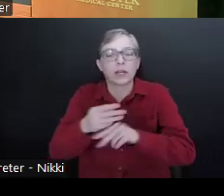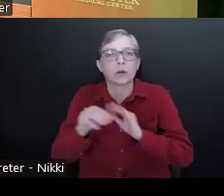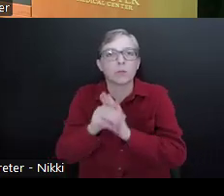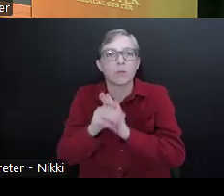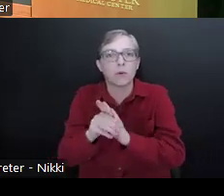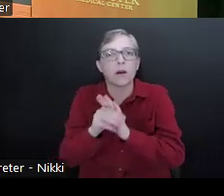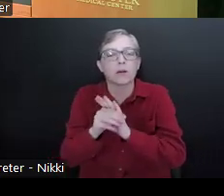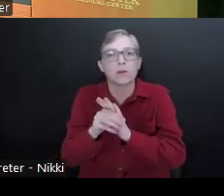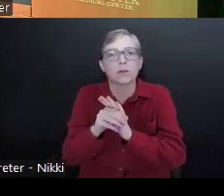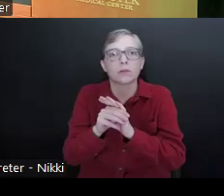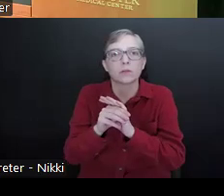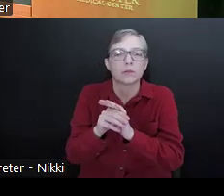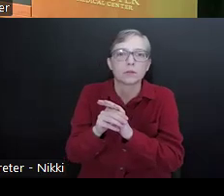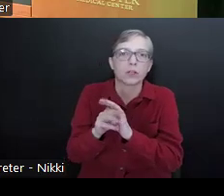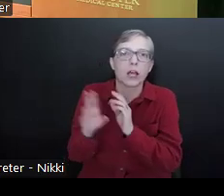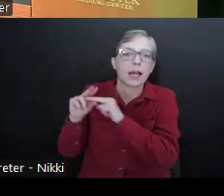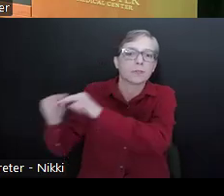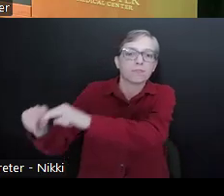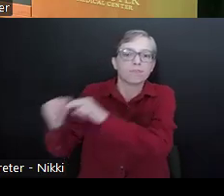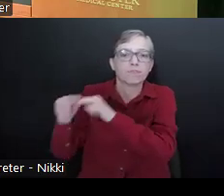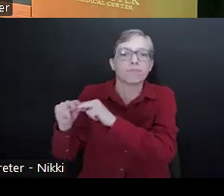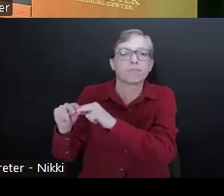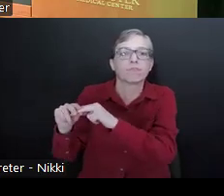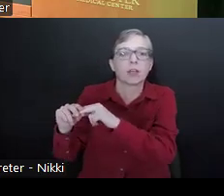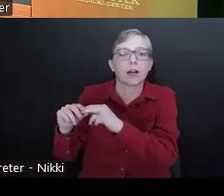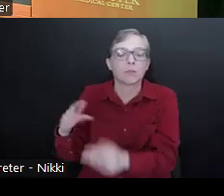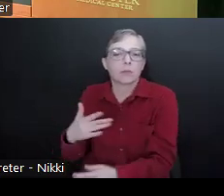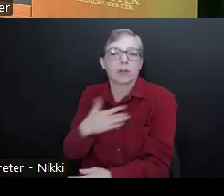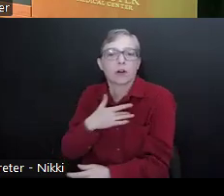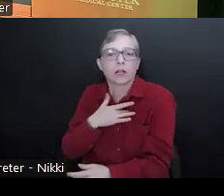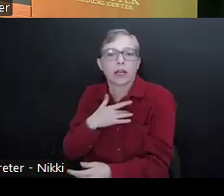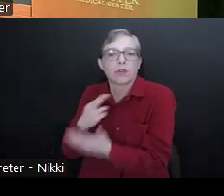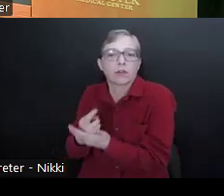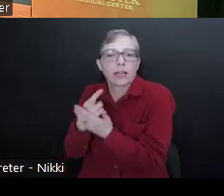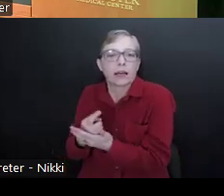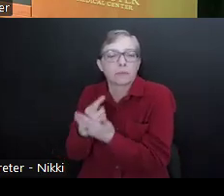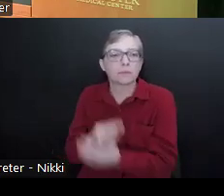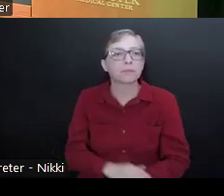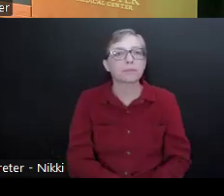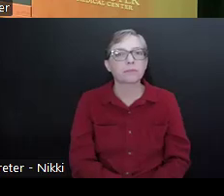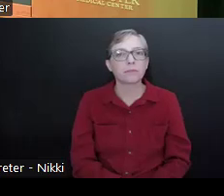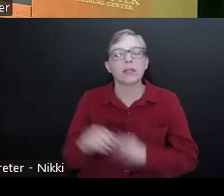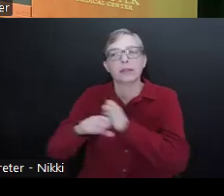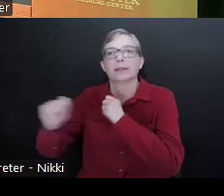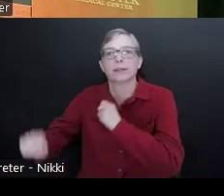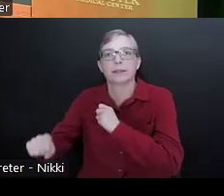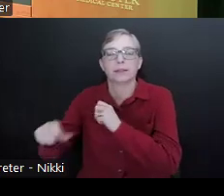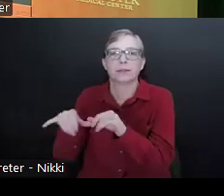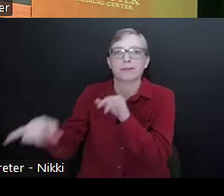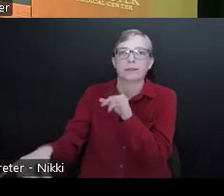rehab and the extended length of stay and all that that offers yeah so there are not um I'm not I'm